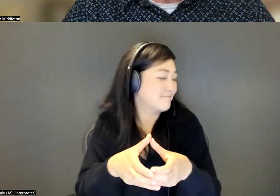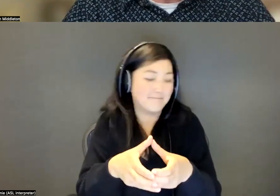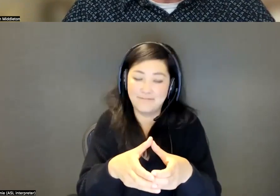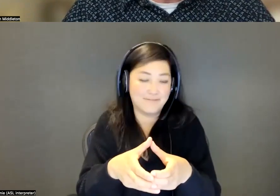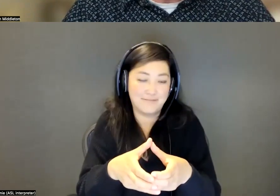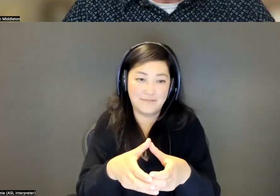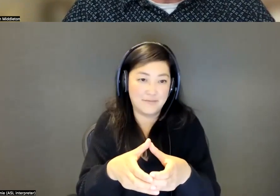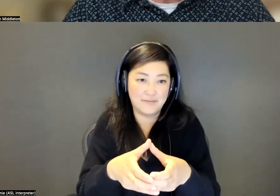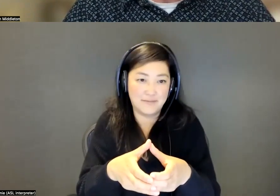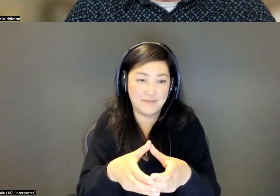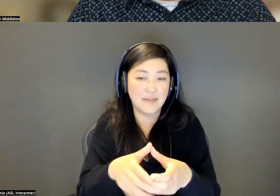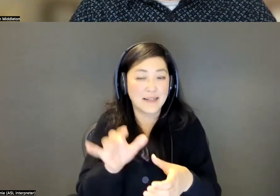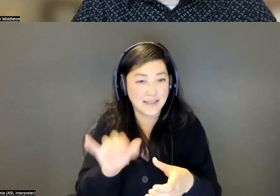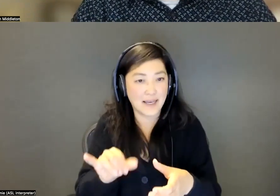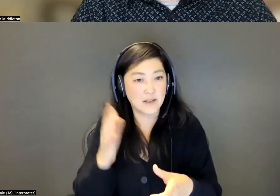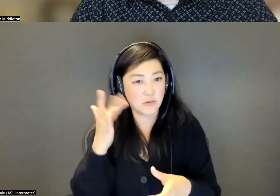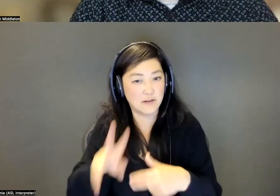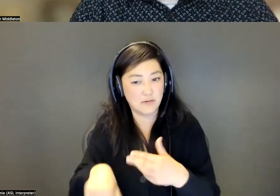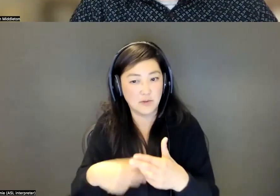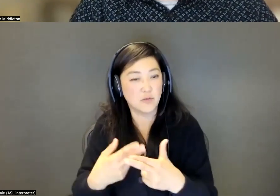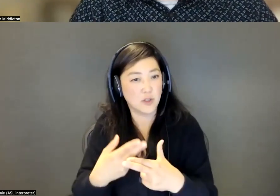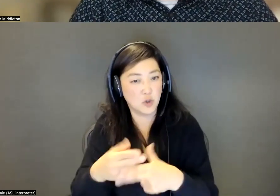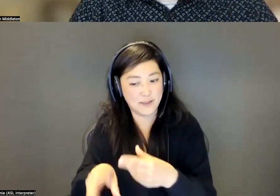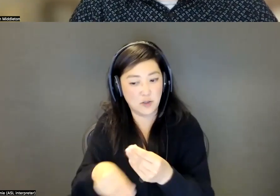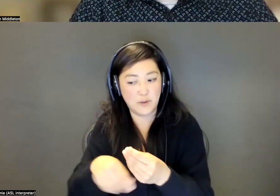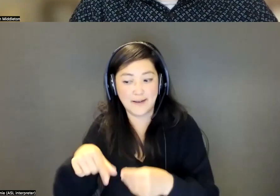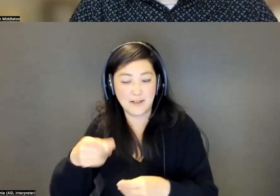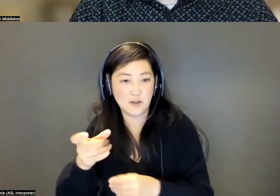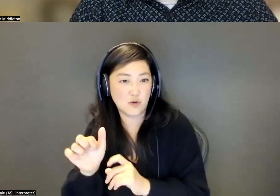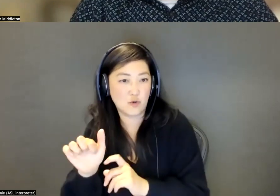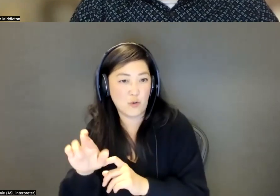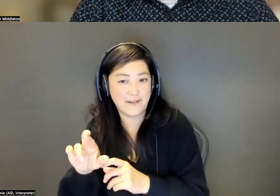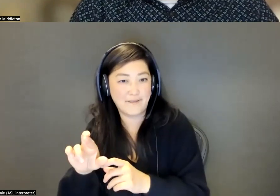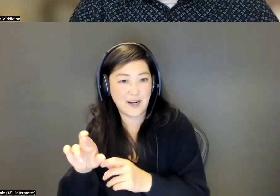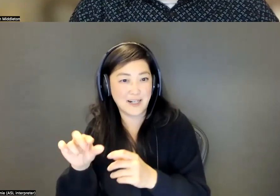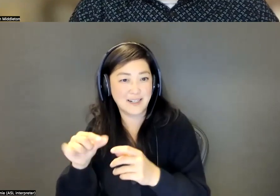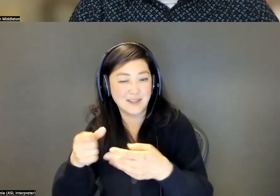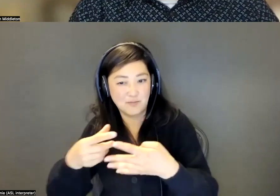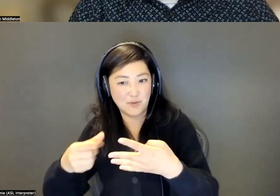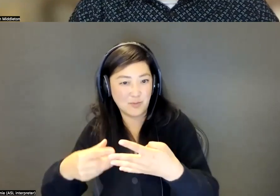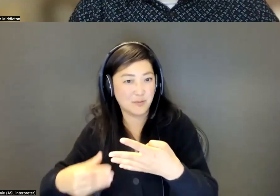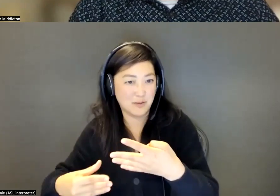That's where the qualifiers come in. "Tinker Tailor Soldier Spy" shouldn't be in history,